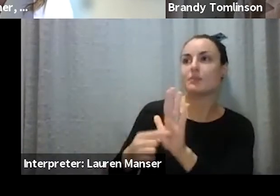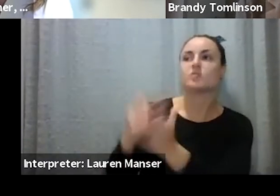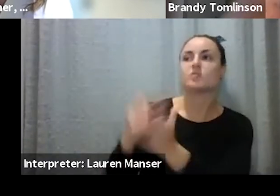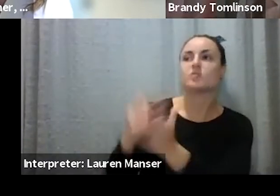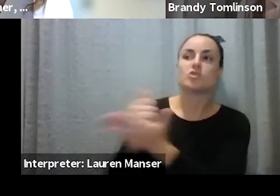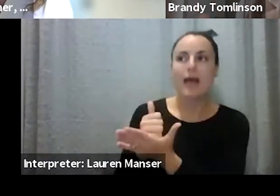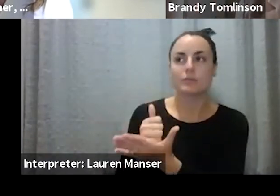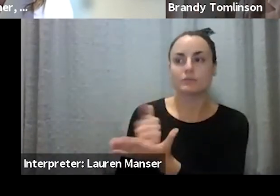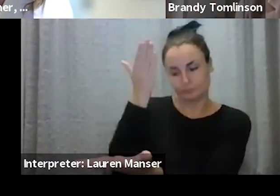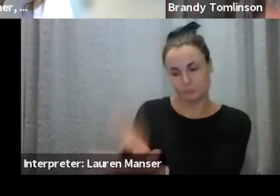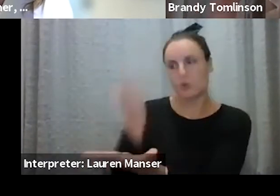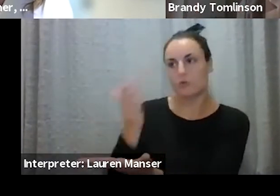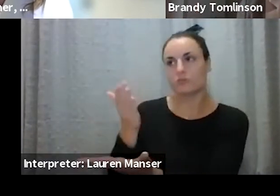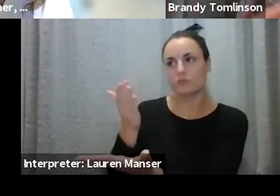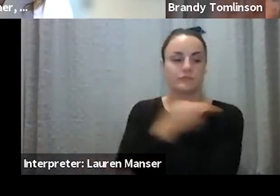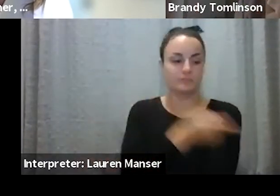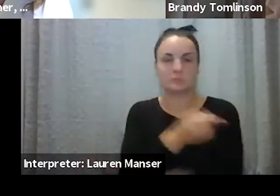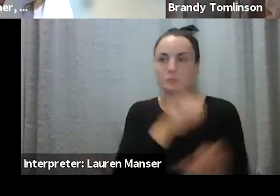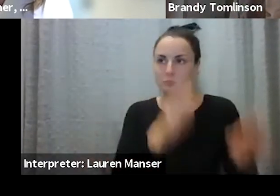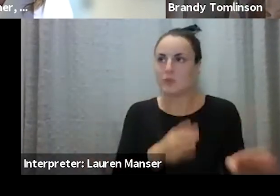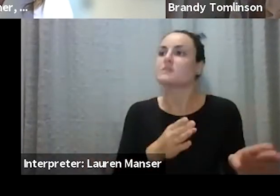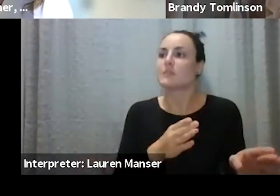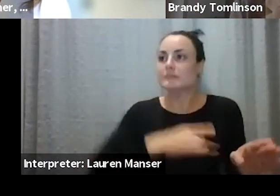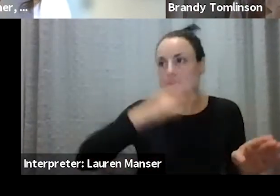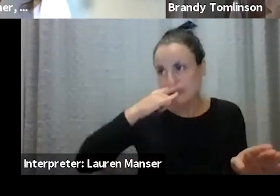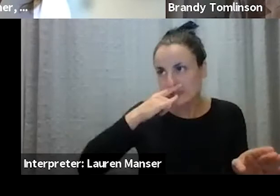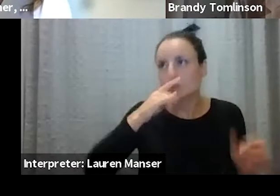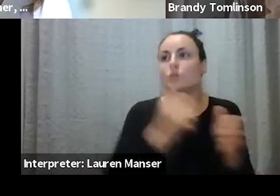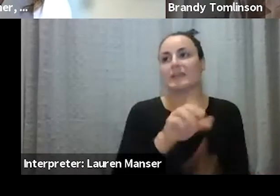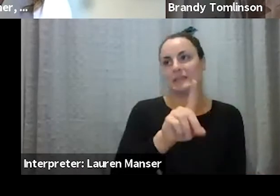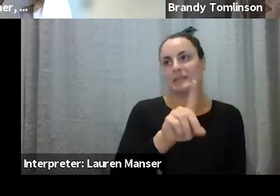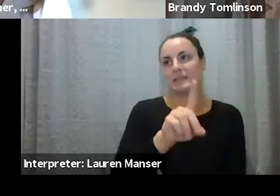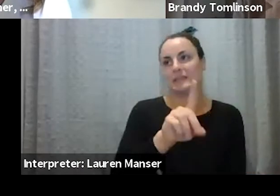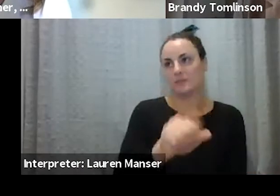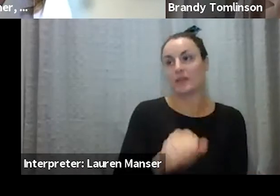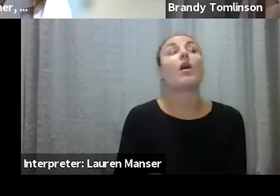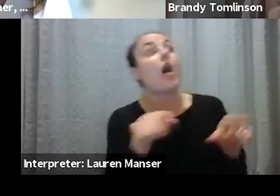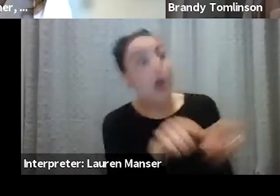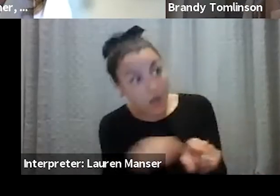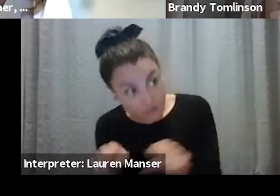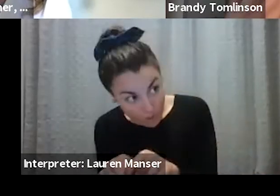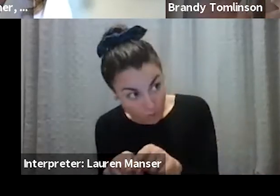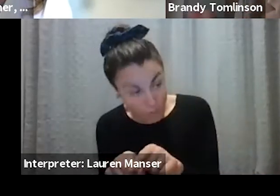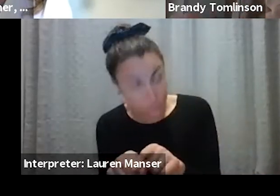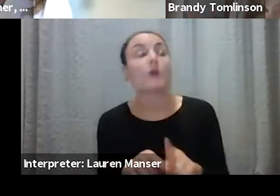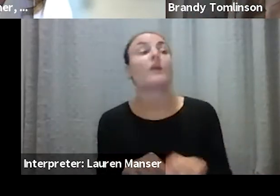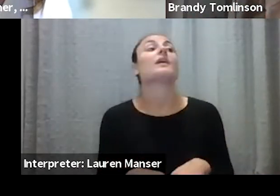Every year children need to get annual physicals done. If you have noted to your pediatrician or your pediatrician had noted